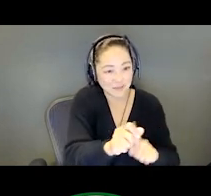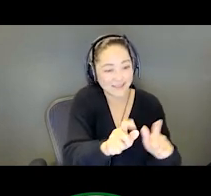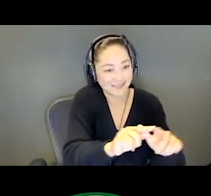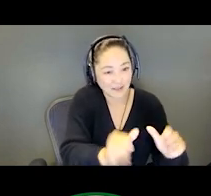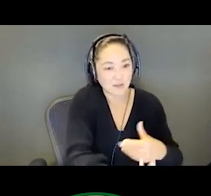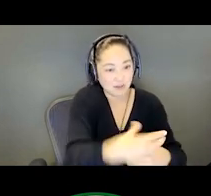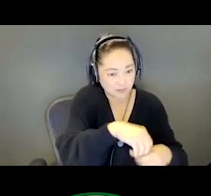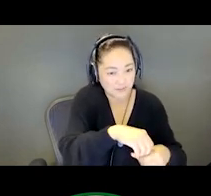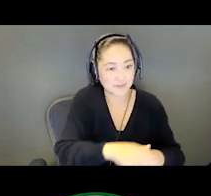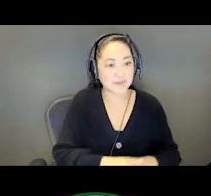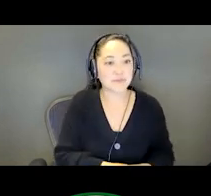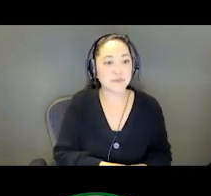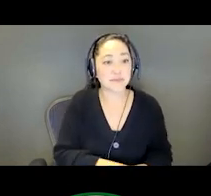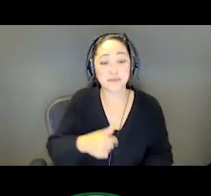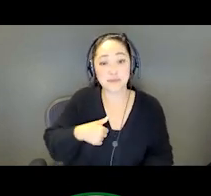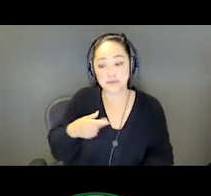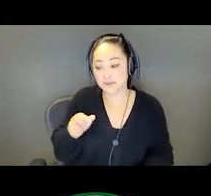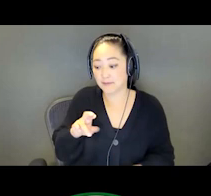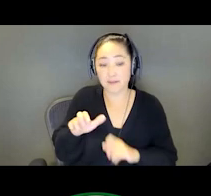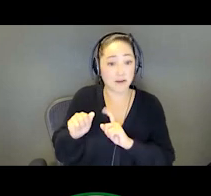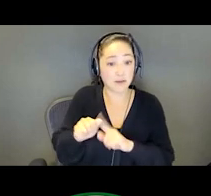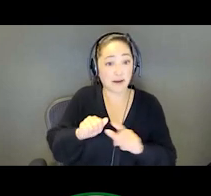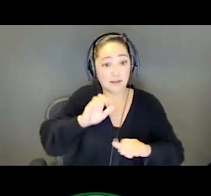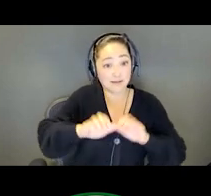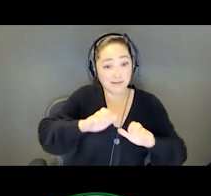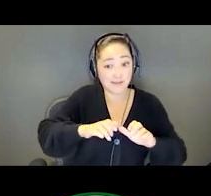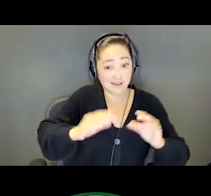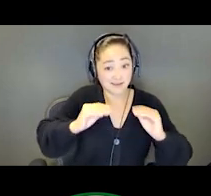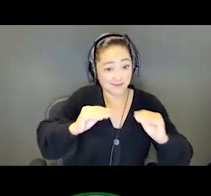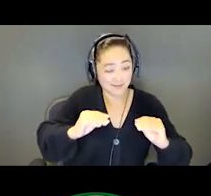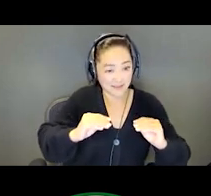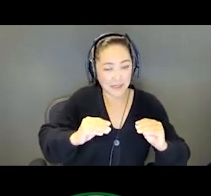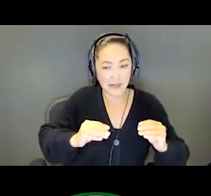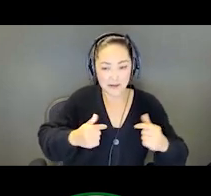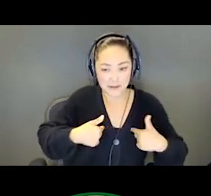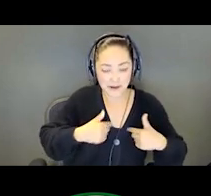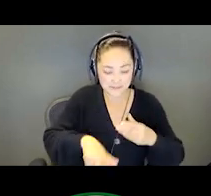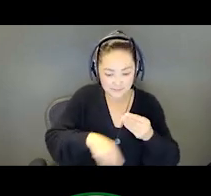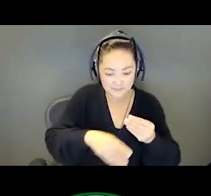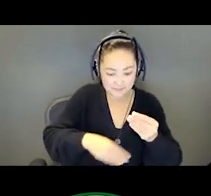I've further extended my mission for inclusivity and outdoor activities. This unique perspective